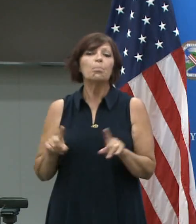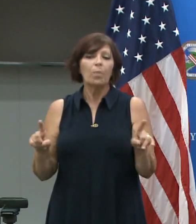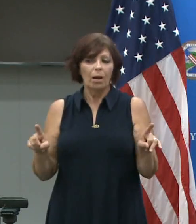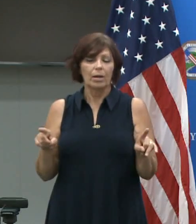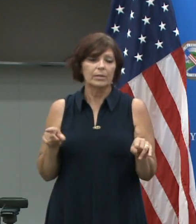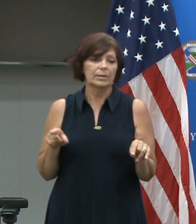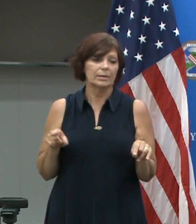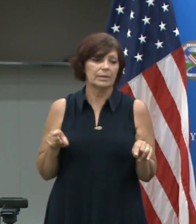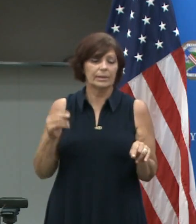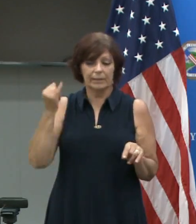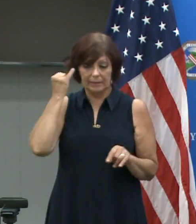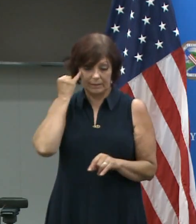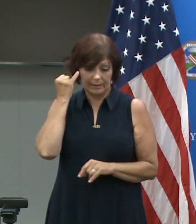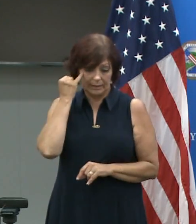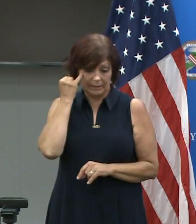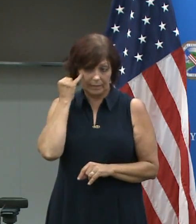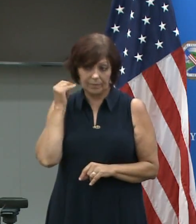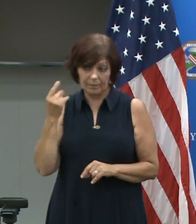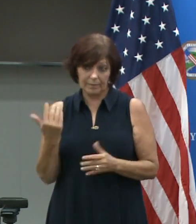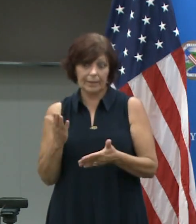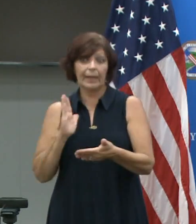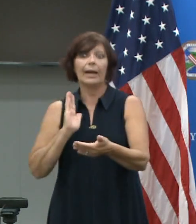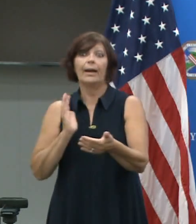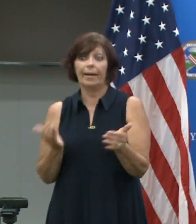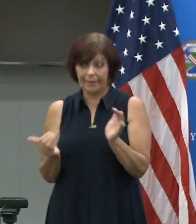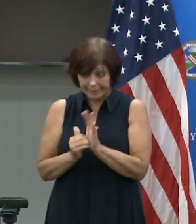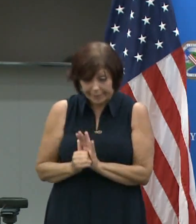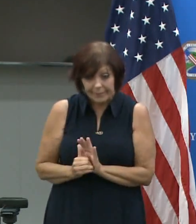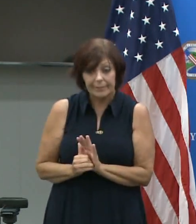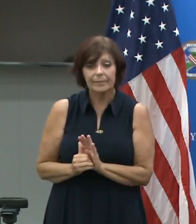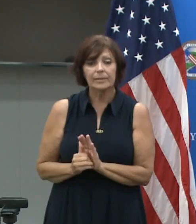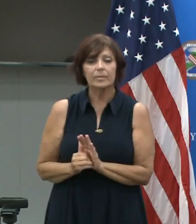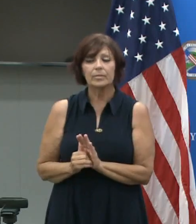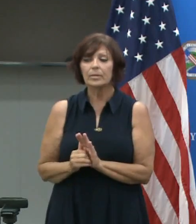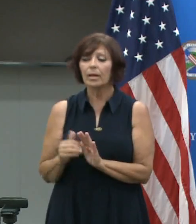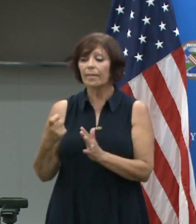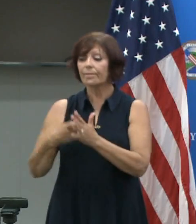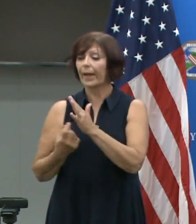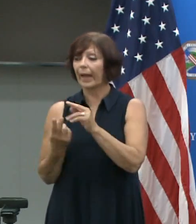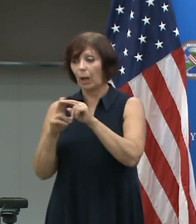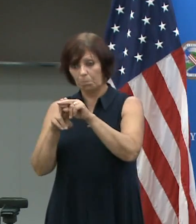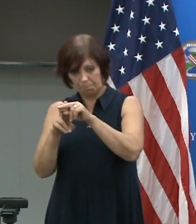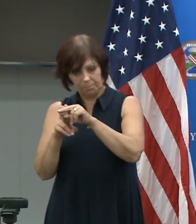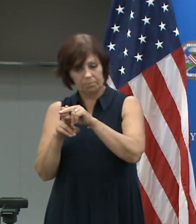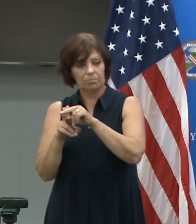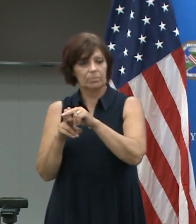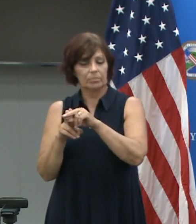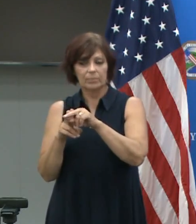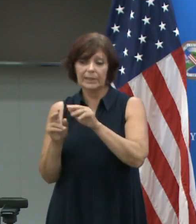EVENTUALLY THEY MAY HAVE TO CLOSE HAVE TO CLOSE DEPENDING DEPENDING O DEPENDING O N DEPENDING O N WHAT DEPENDING O N WHAT THEY'RE DEPENDING O N WHAT THEY'RE DOING DEPENDING O N WHAT THEY'RE DOING " DEPENDING O N WHAT THEY'RE DOING " "POLONCARZ: DEPENDING O N WHAT THEY'RE DOING " "POLONCARZ: OUR